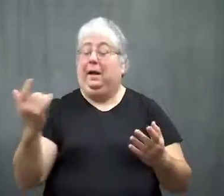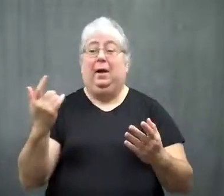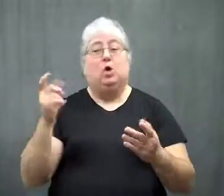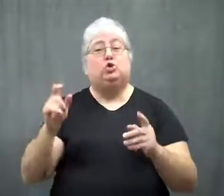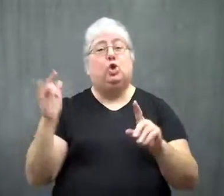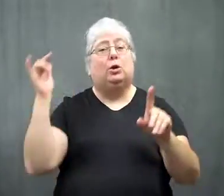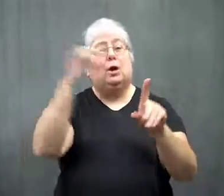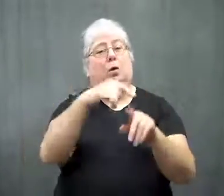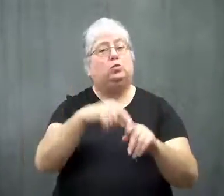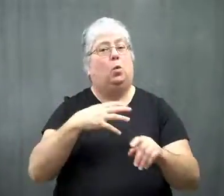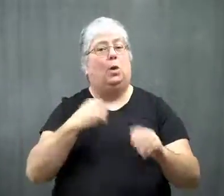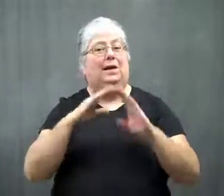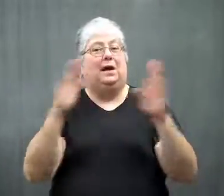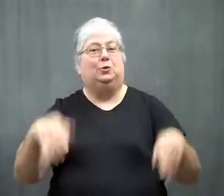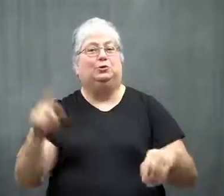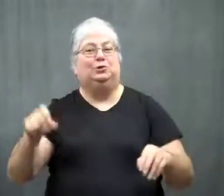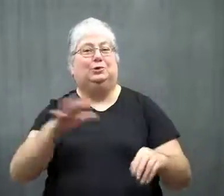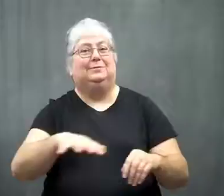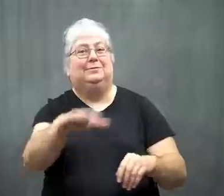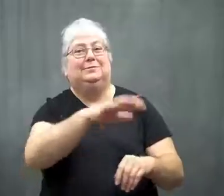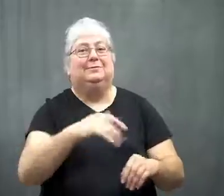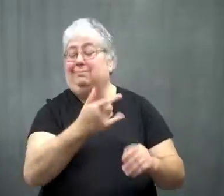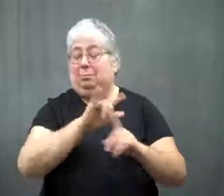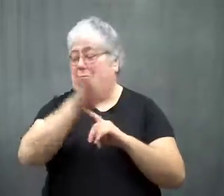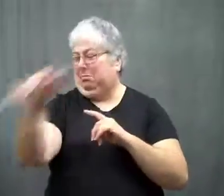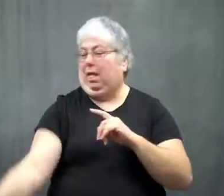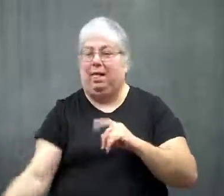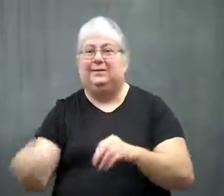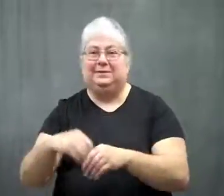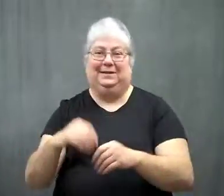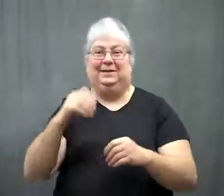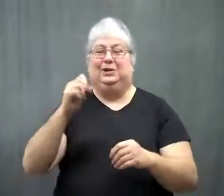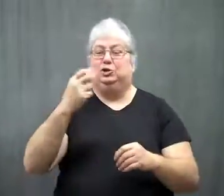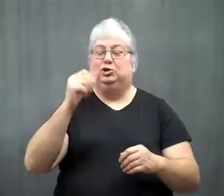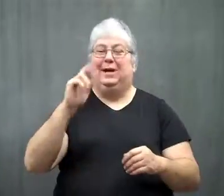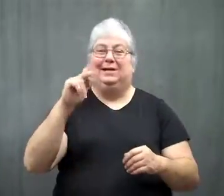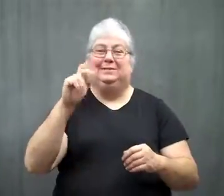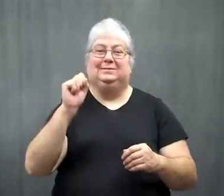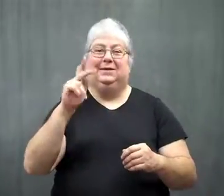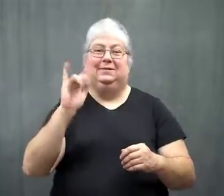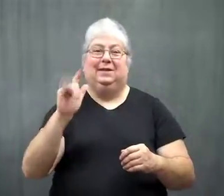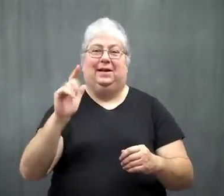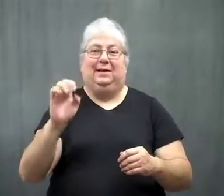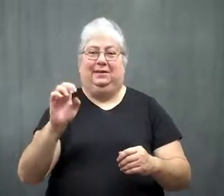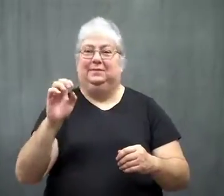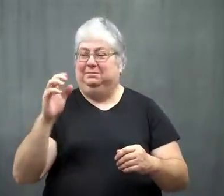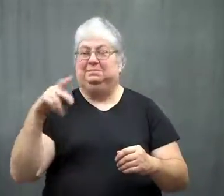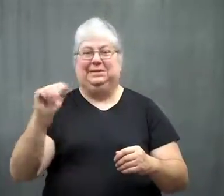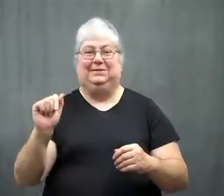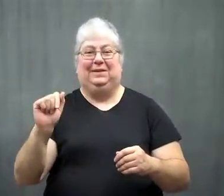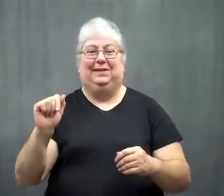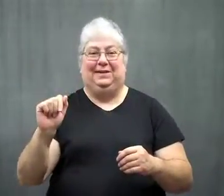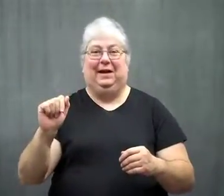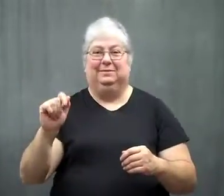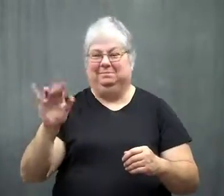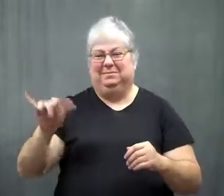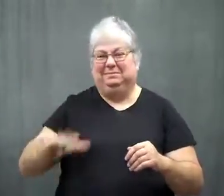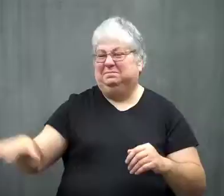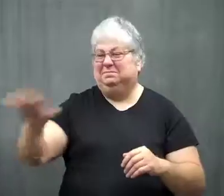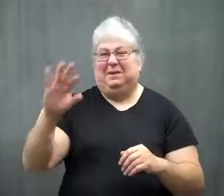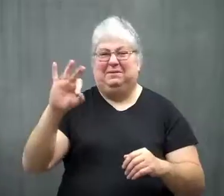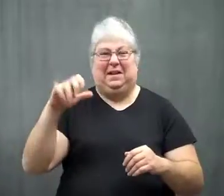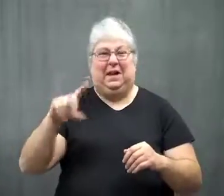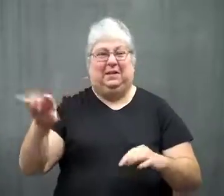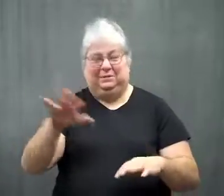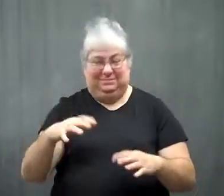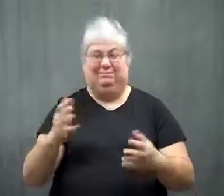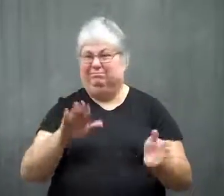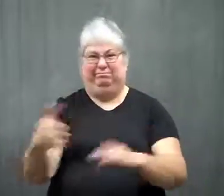It was supposed to strike the area of the White House,